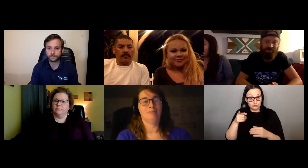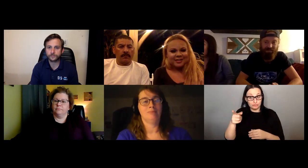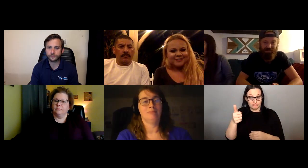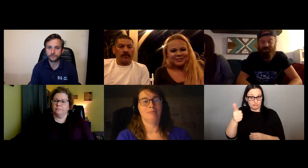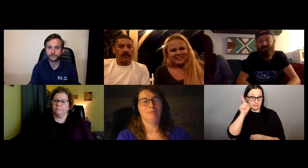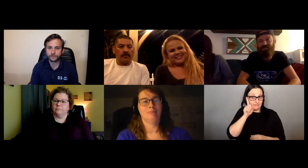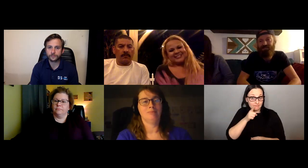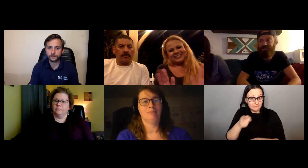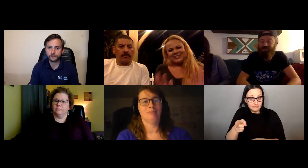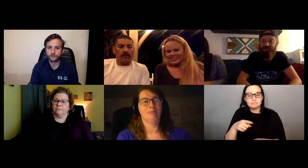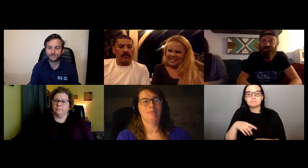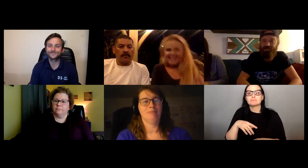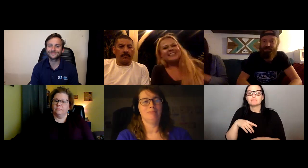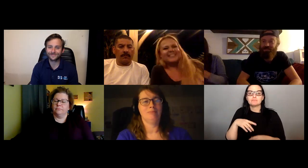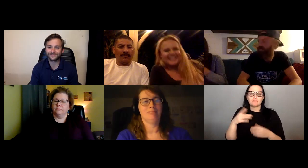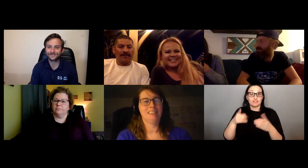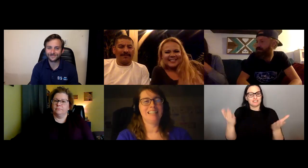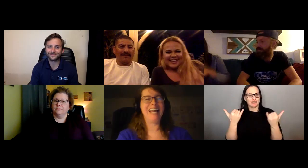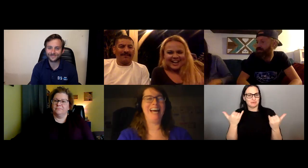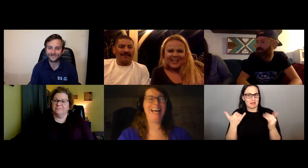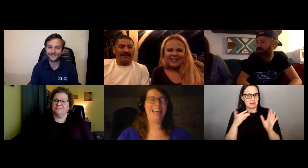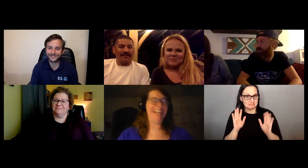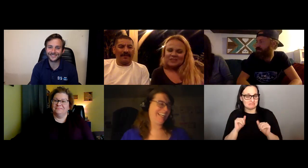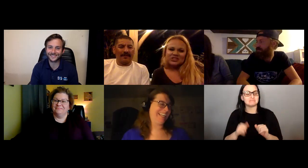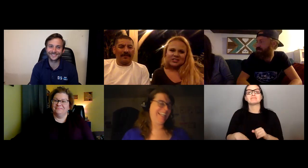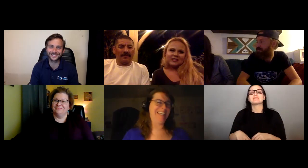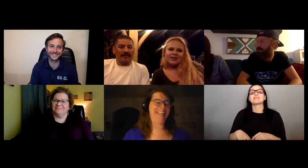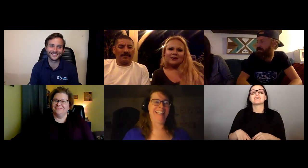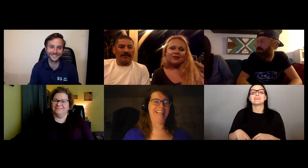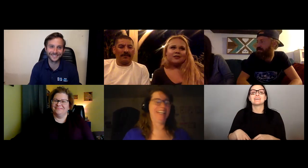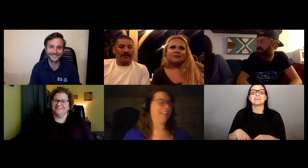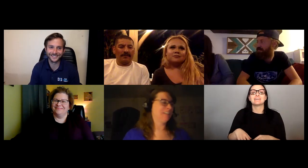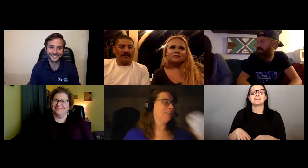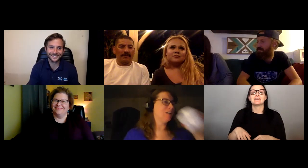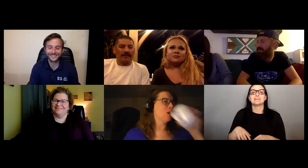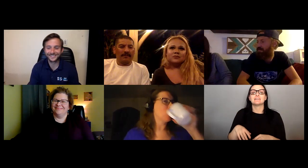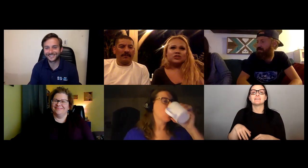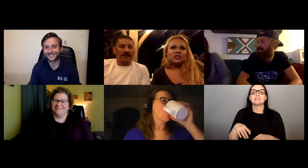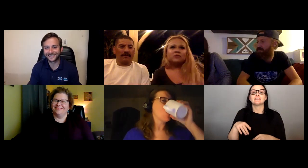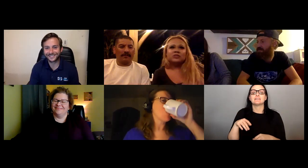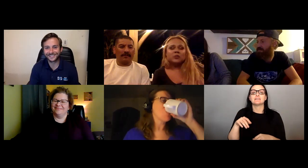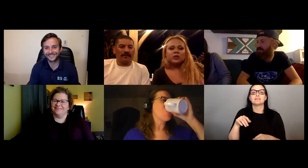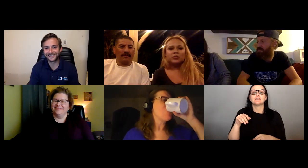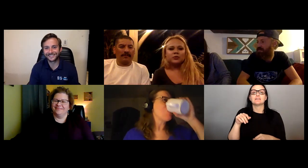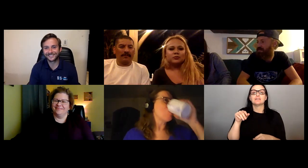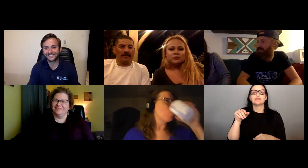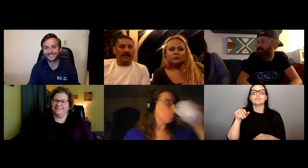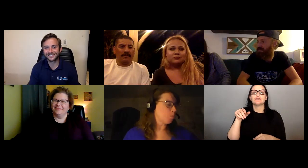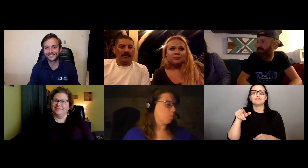and she's she's here today um